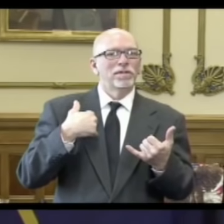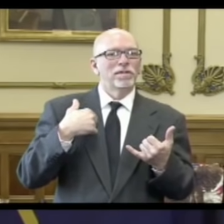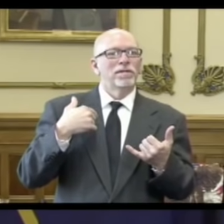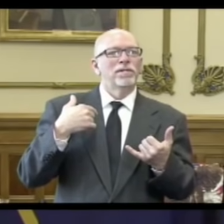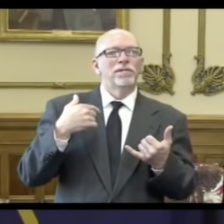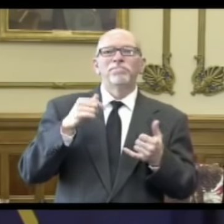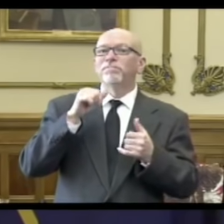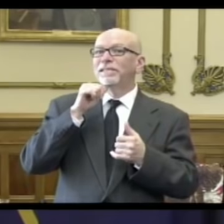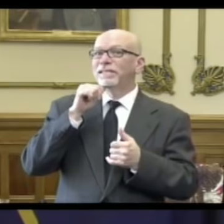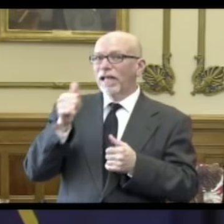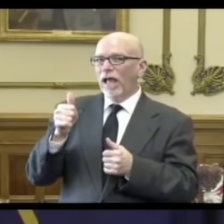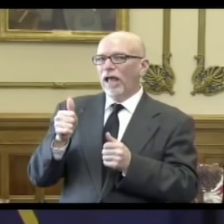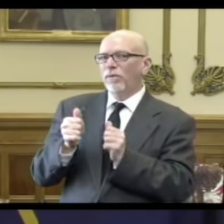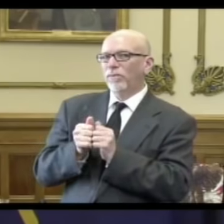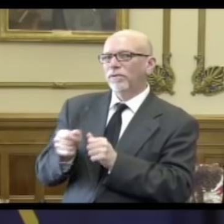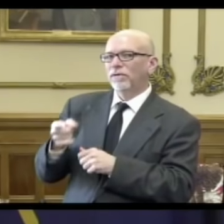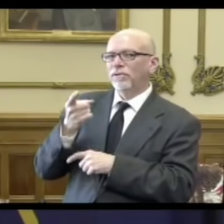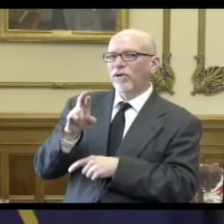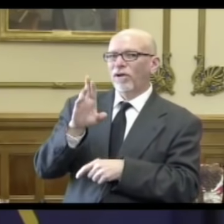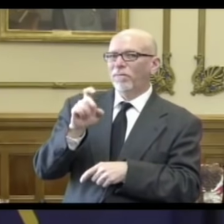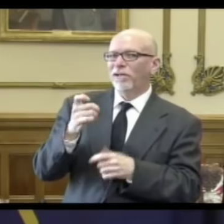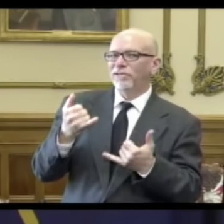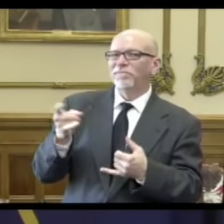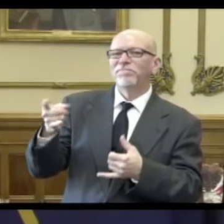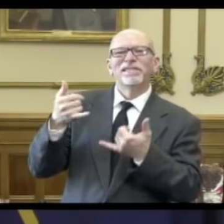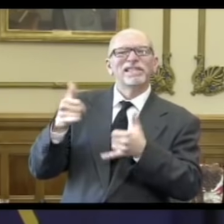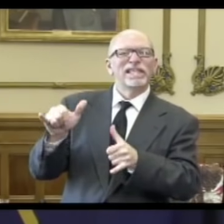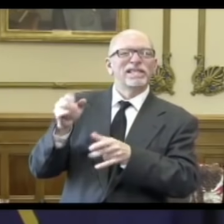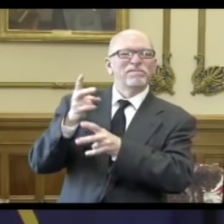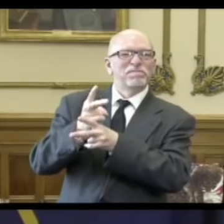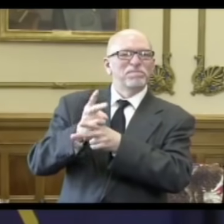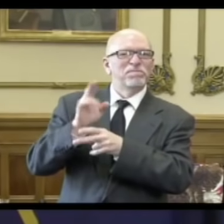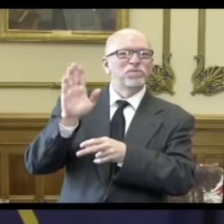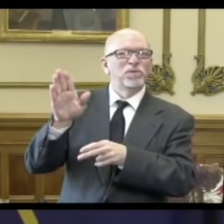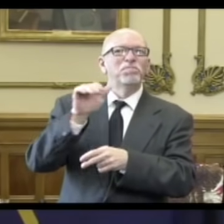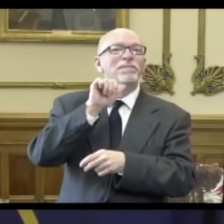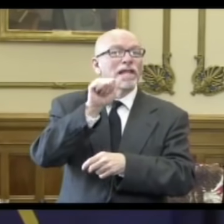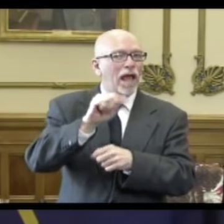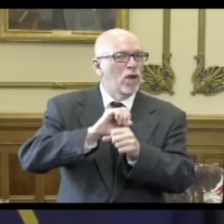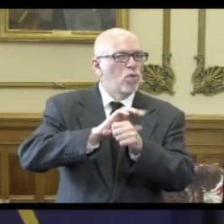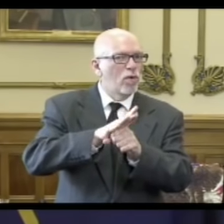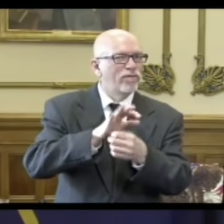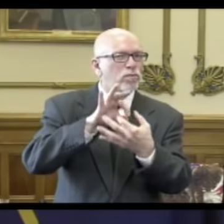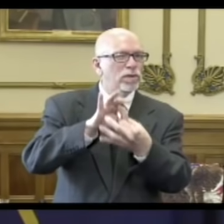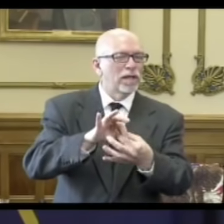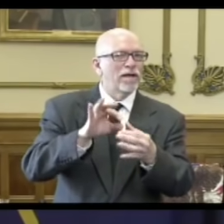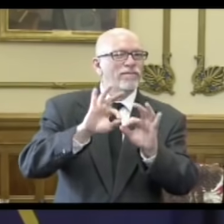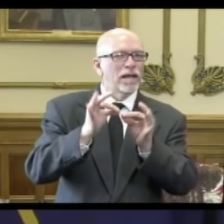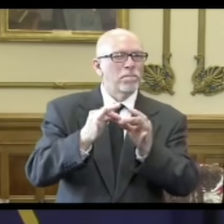TO THE GOVERNORS. UPDATE FOR TODAY NOON, THANK YOU FOR JOINING US HOPEFULLY ONCE TODAY WE ARE.